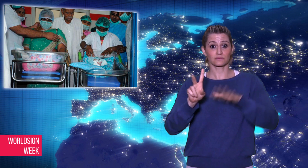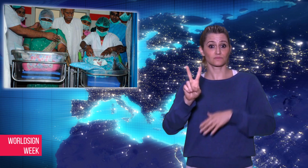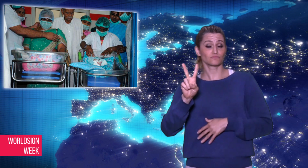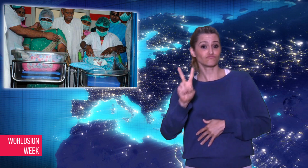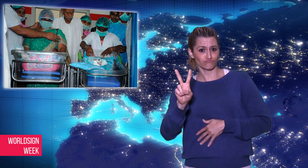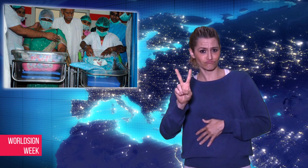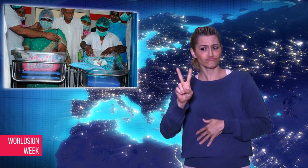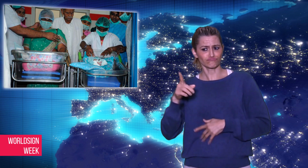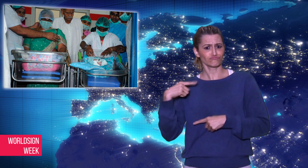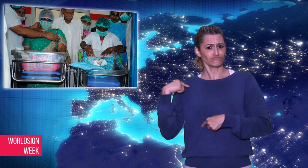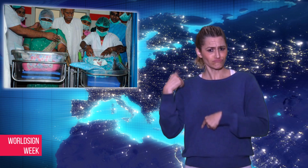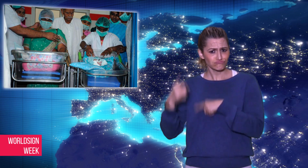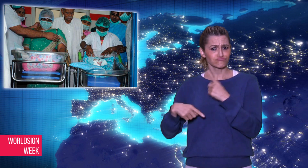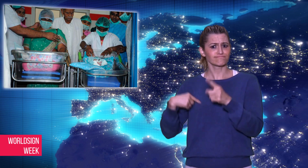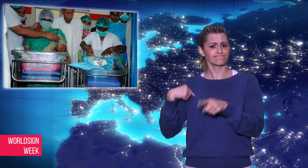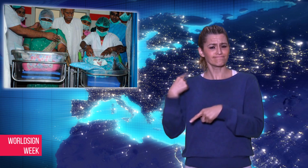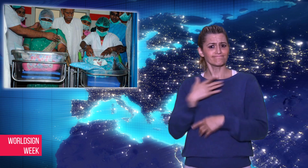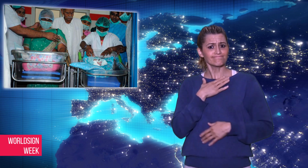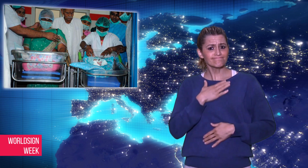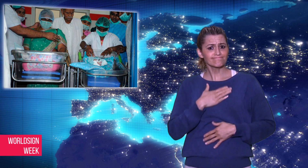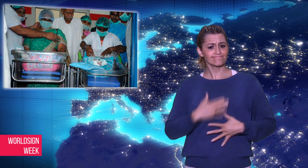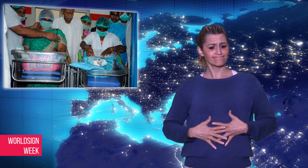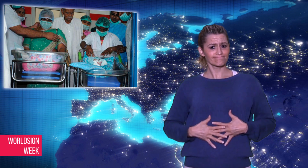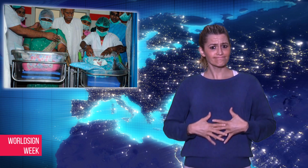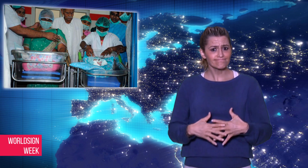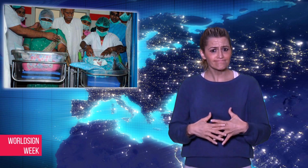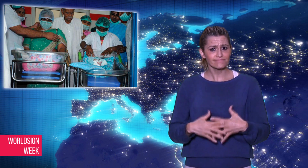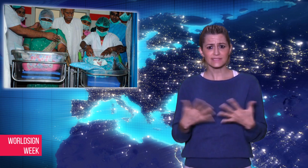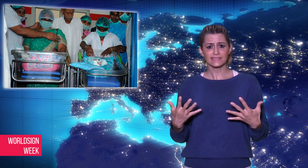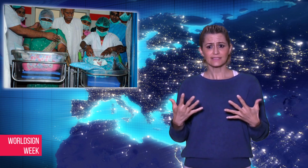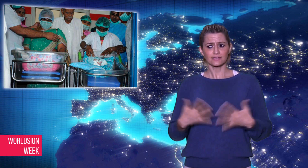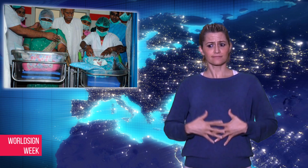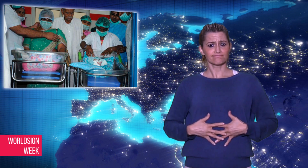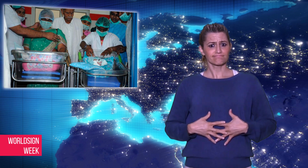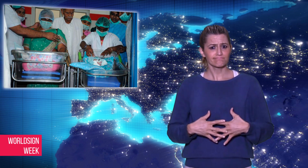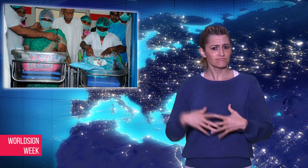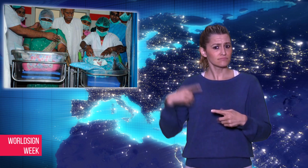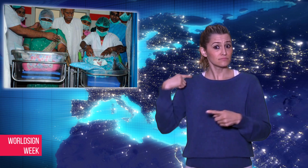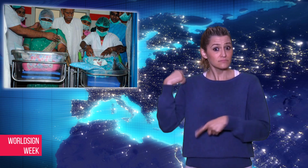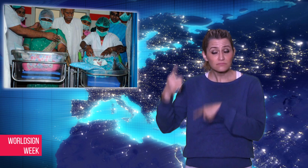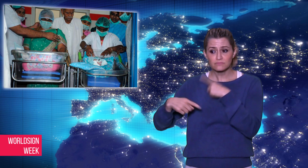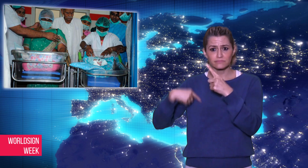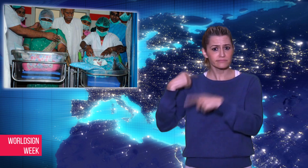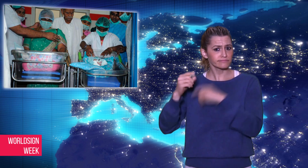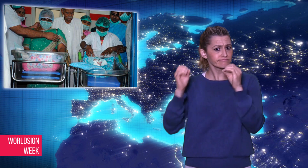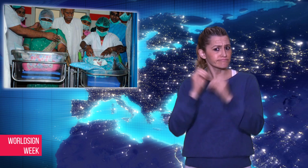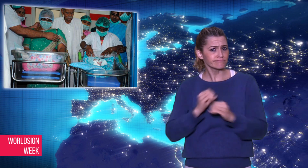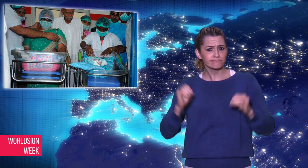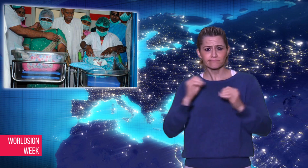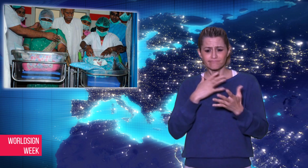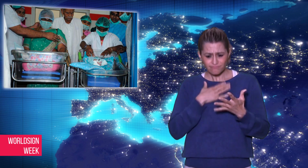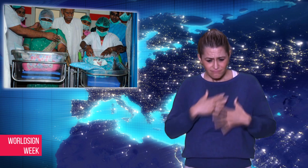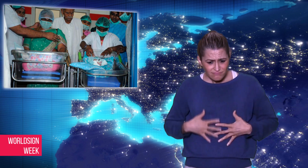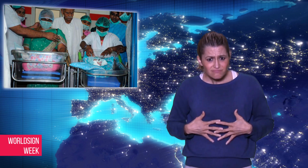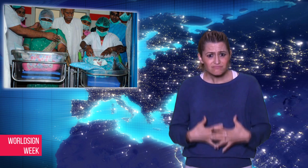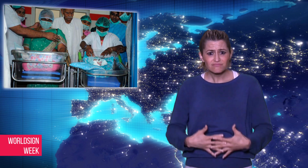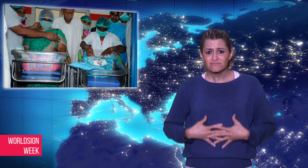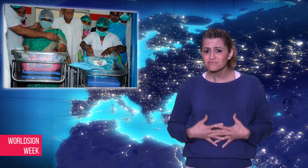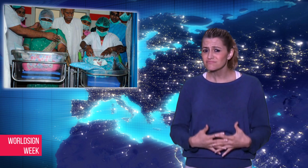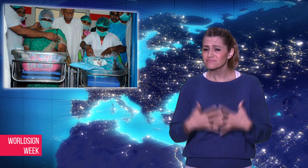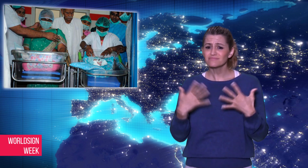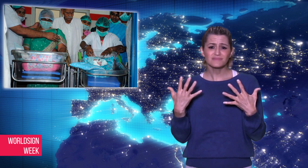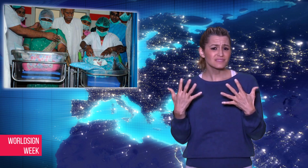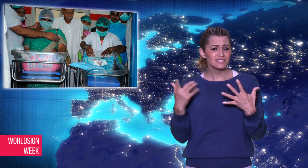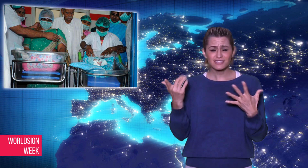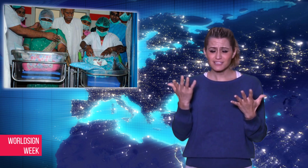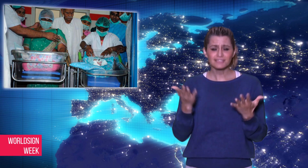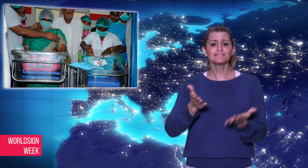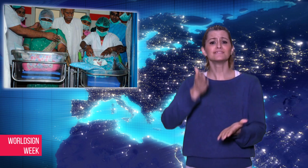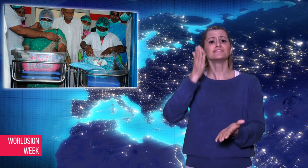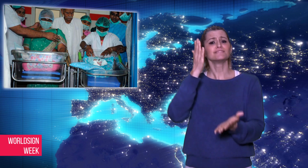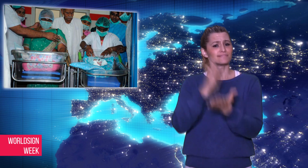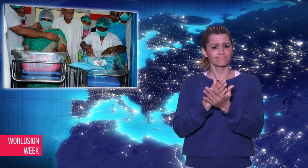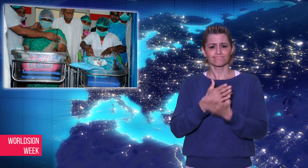been trying unsuccessfully to conceive naturally They